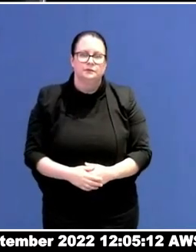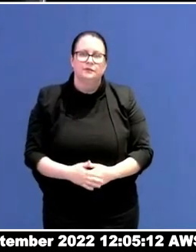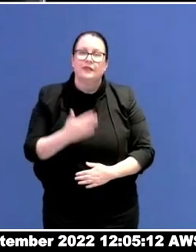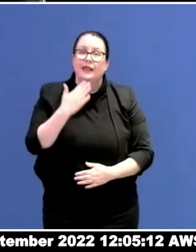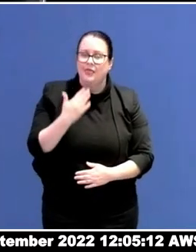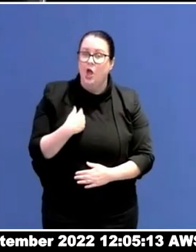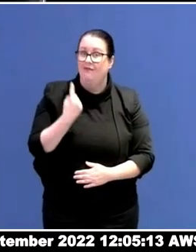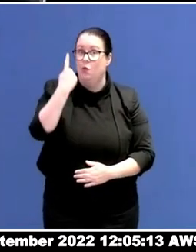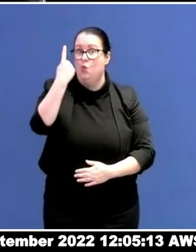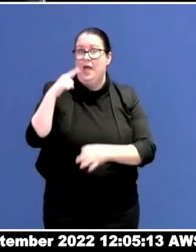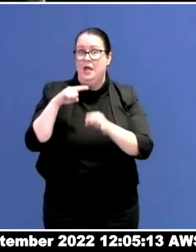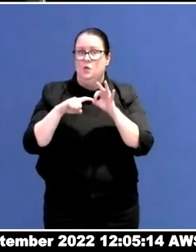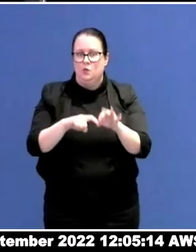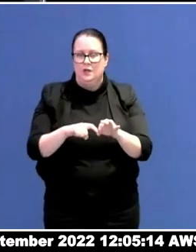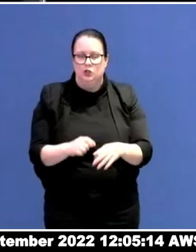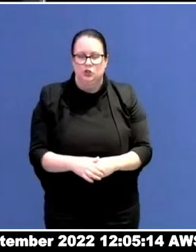I have one question, Ms Krakouer.